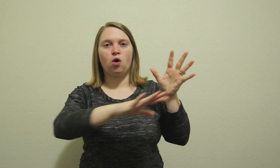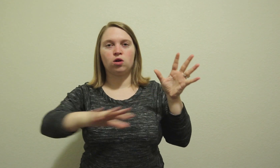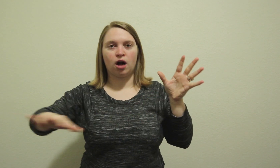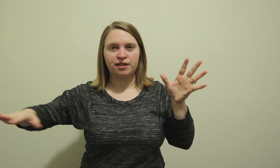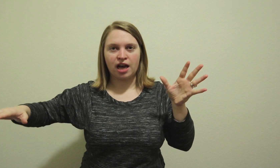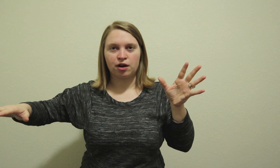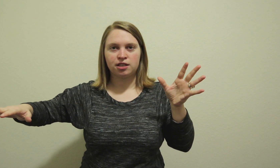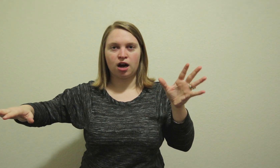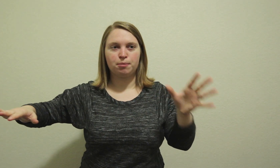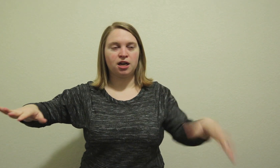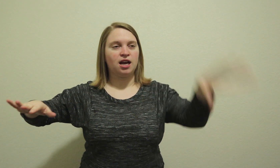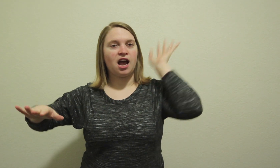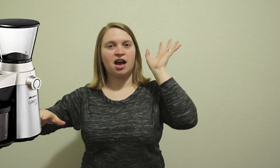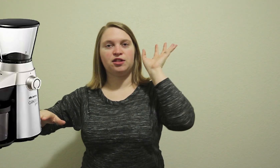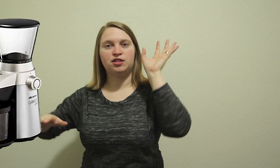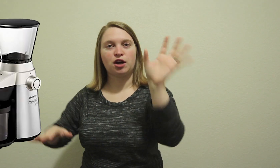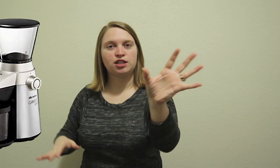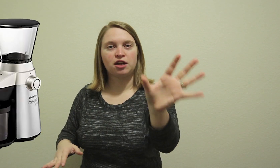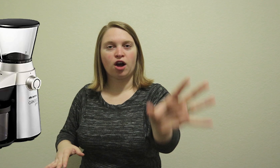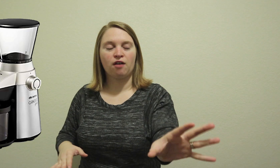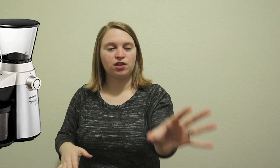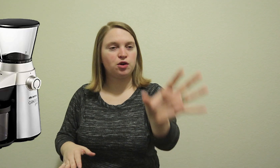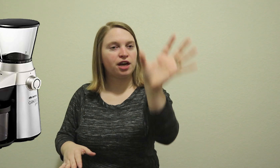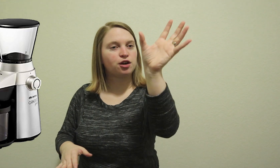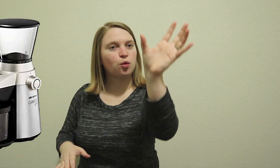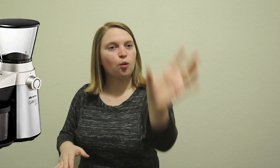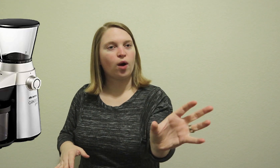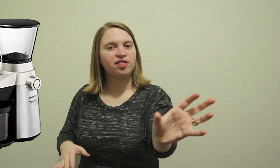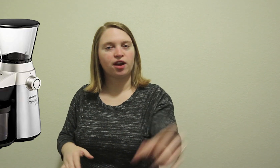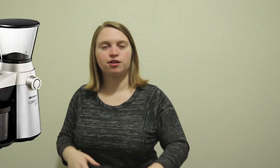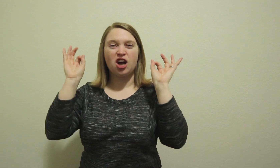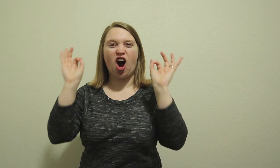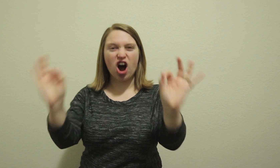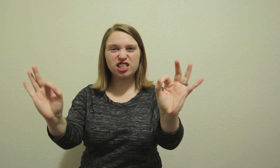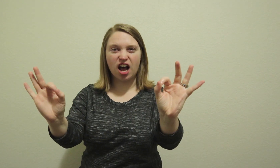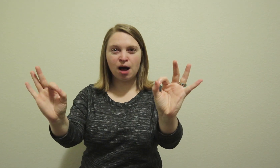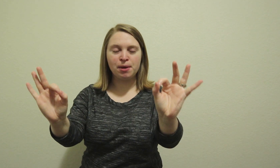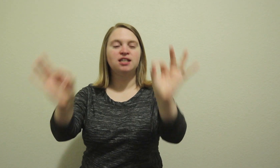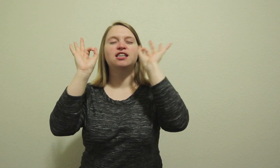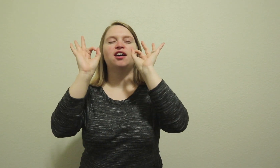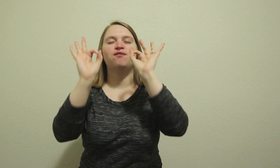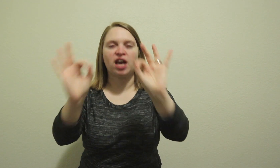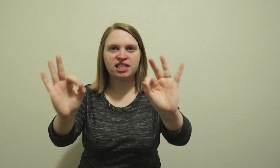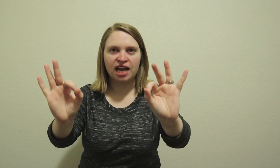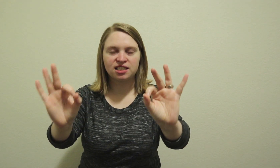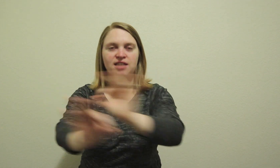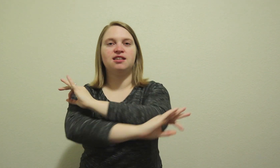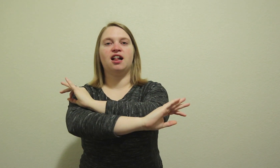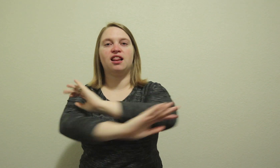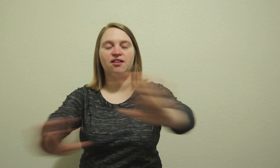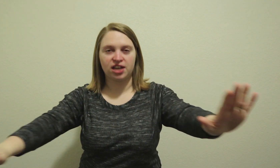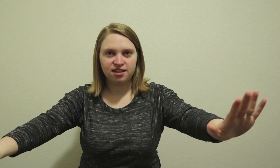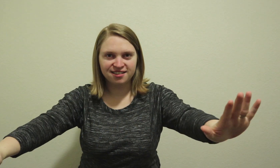all on the countertop and there's the coffee grinder right there Awesome, fantastic, love it